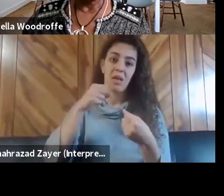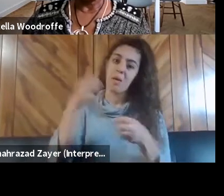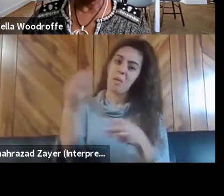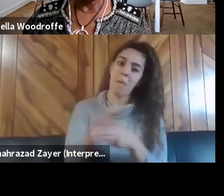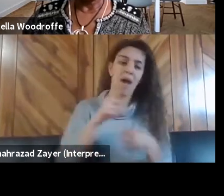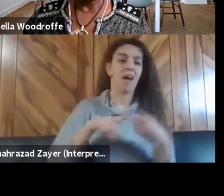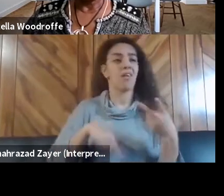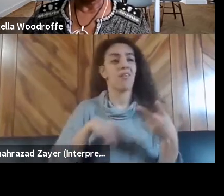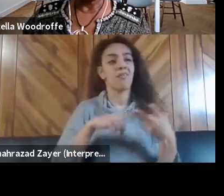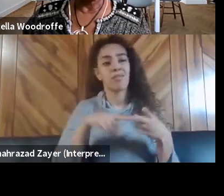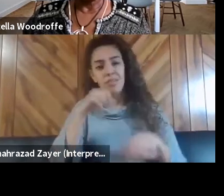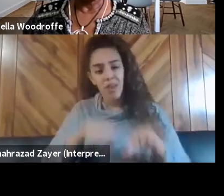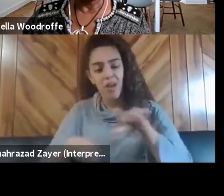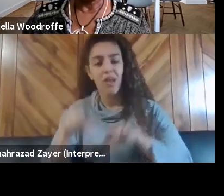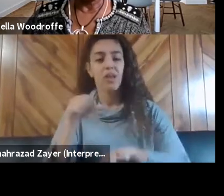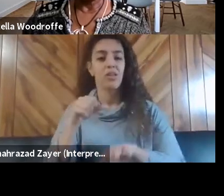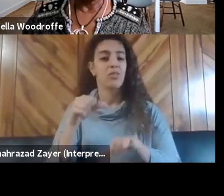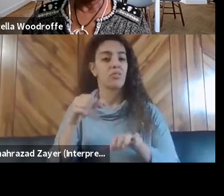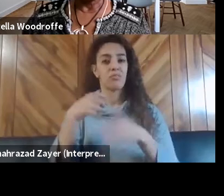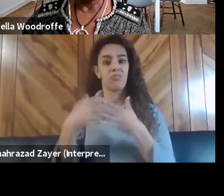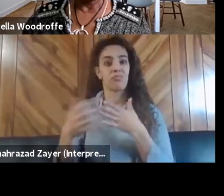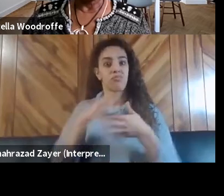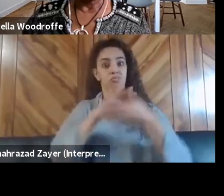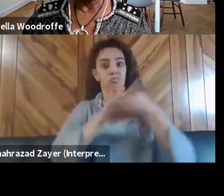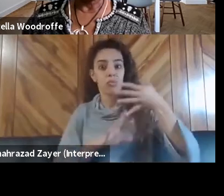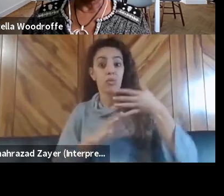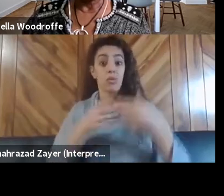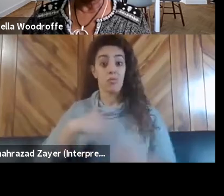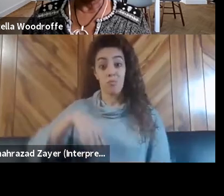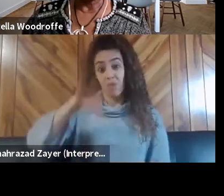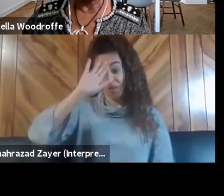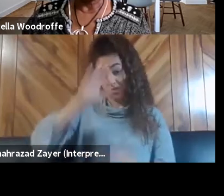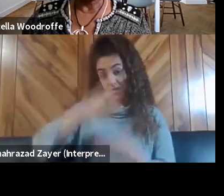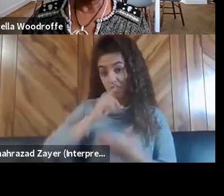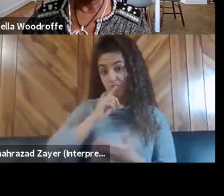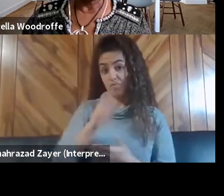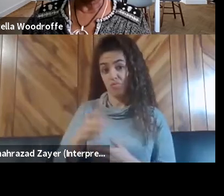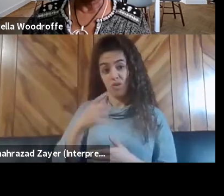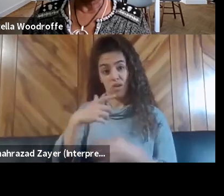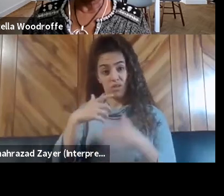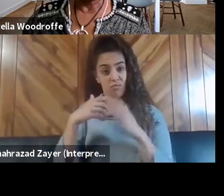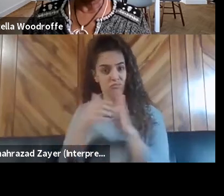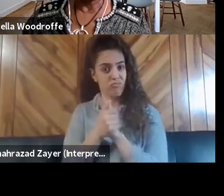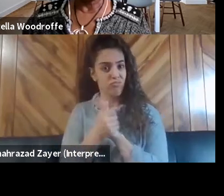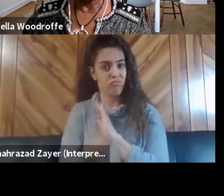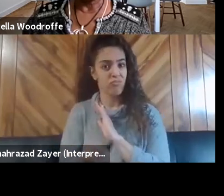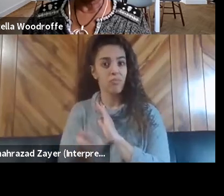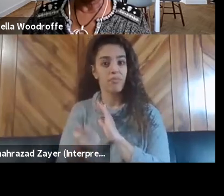because they got to be, you know, I mean, my son was excellent in math for a long time. And, computer